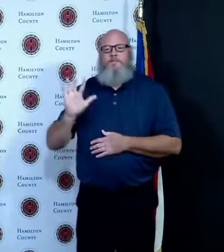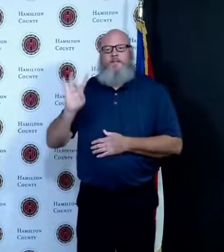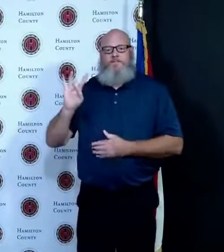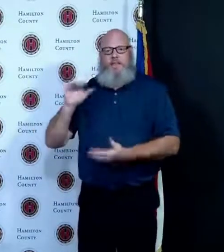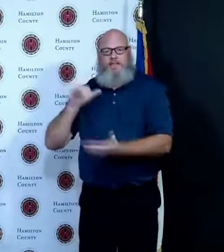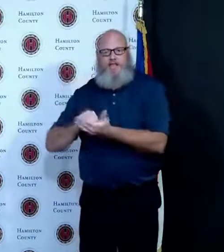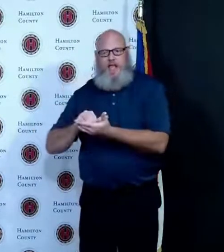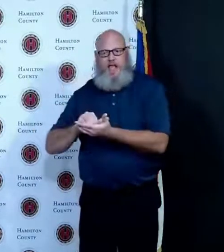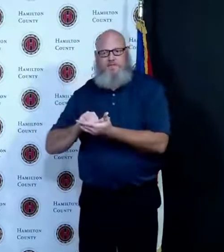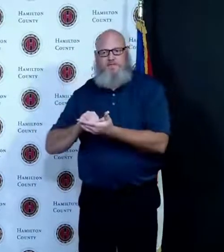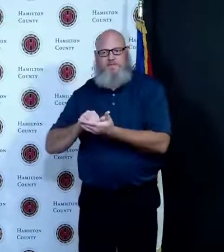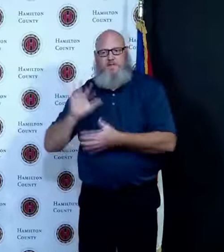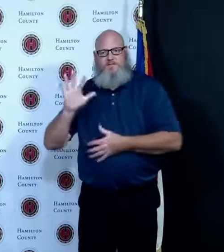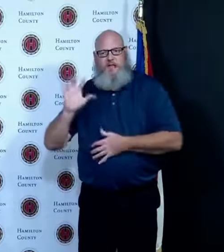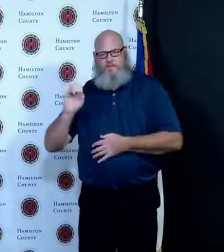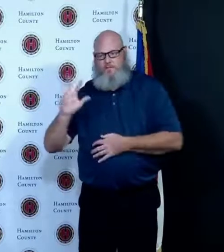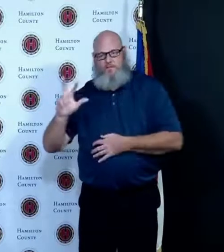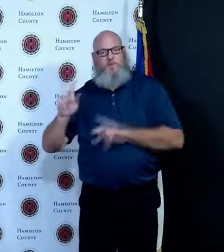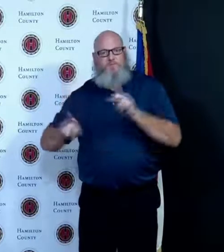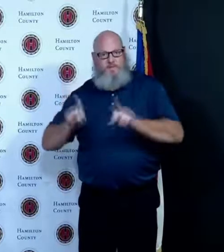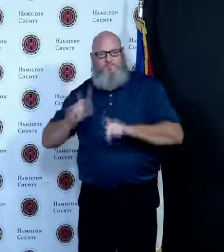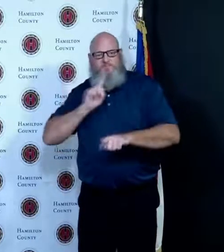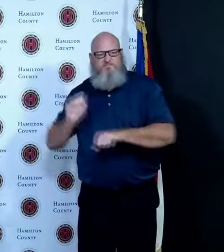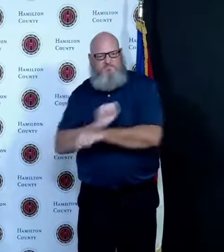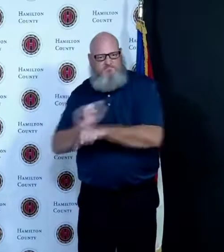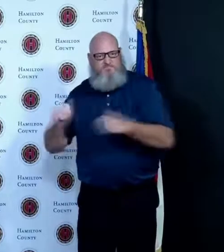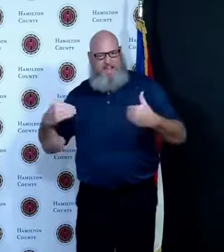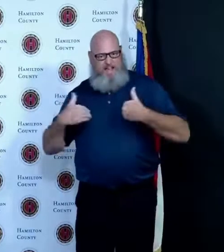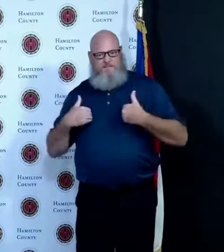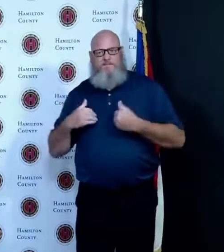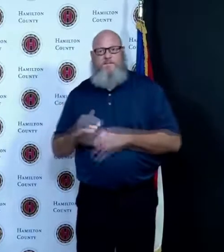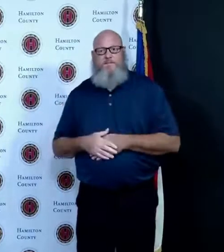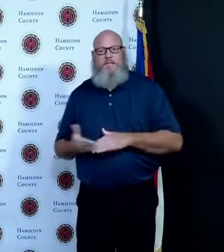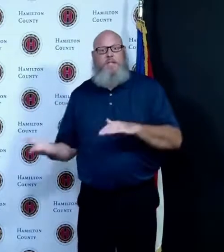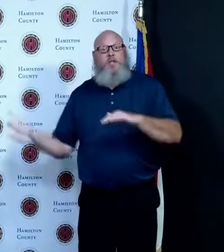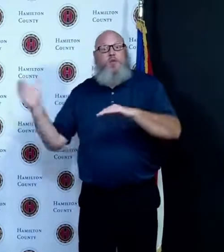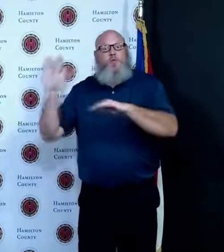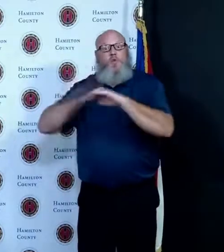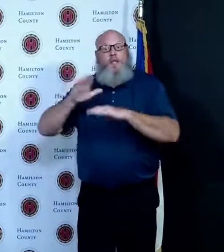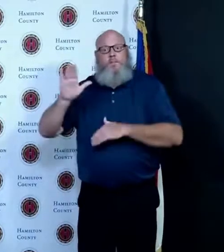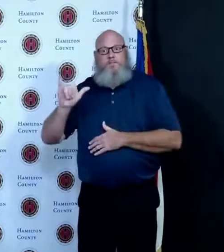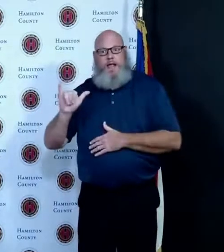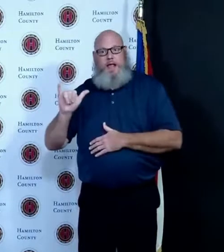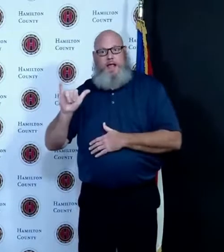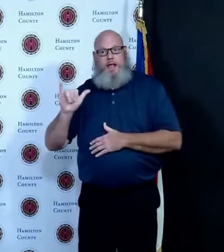the increase from last week 4,124 hospitalizations